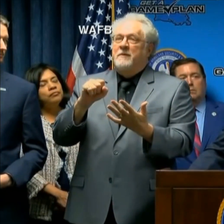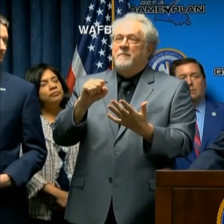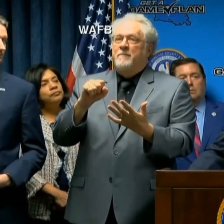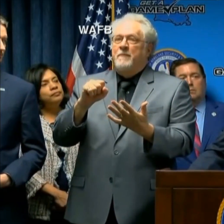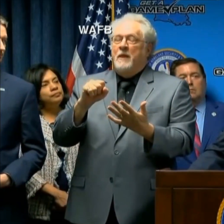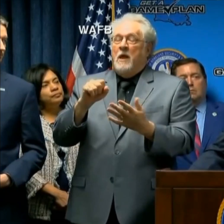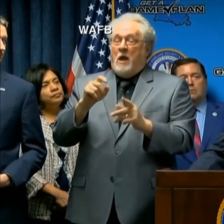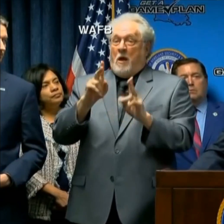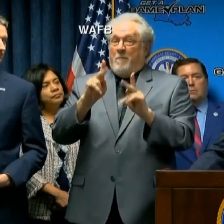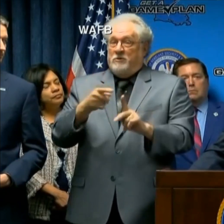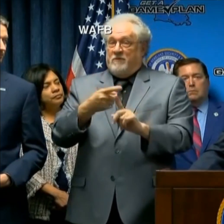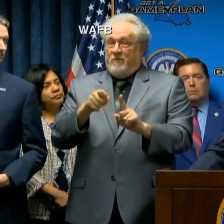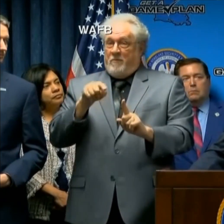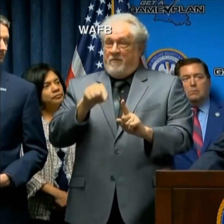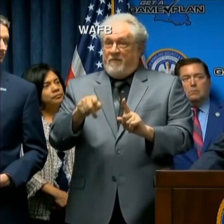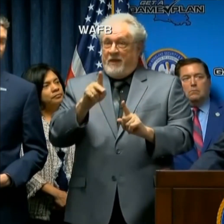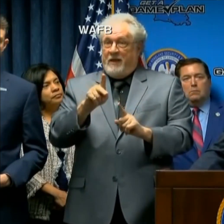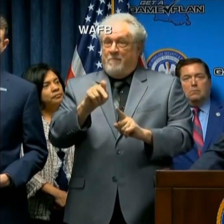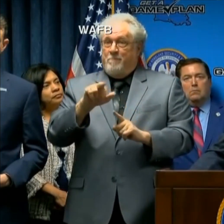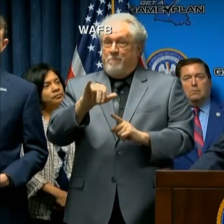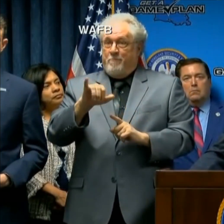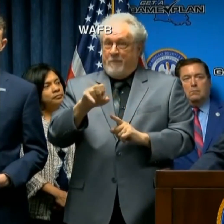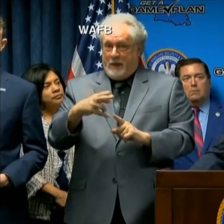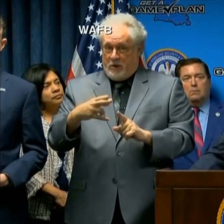individual from that parachutes presumptively positive or they're being